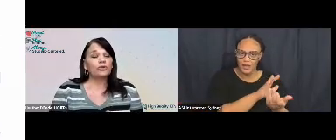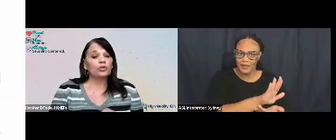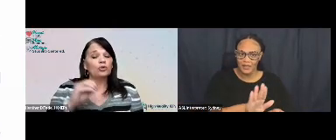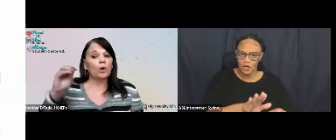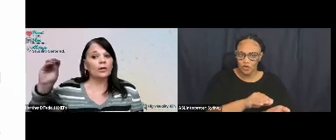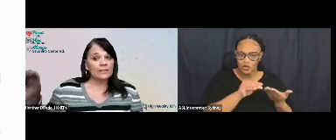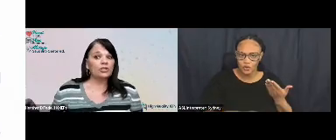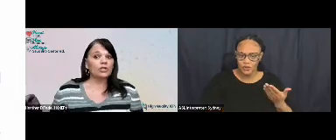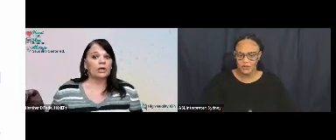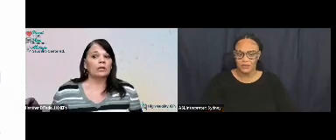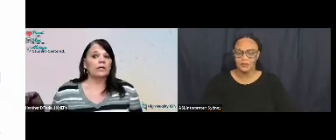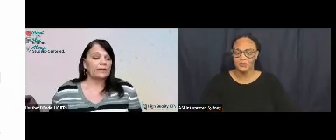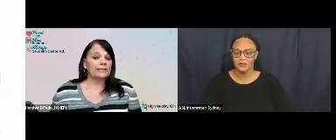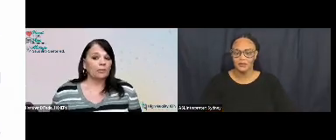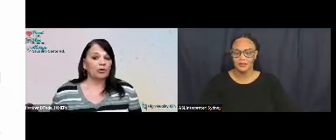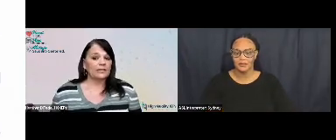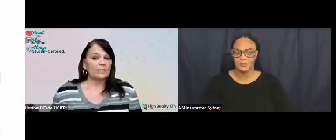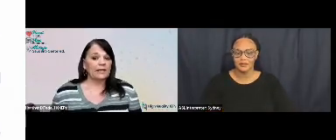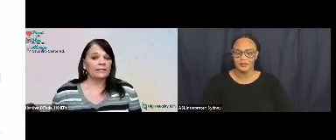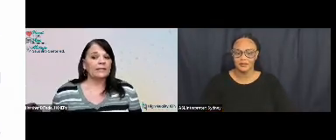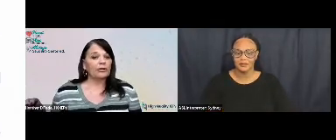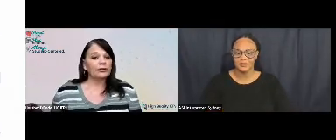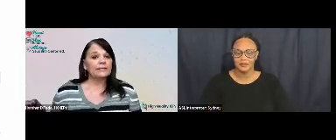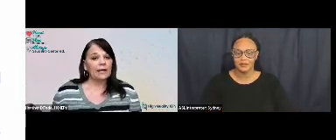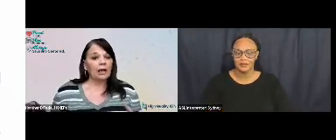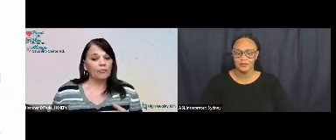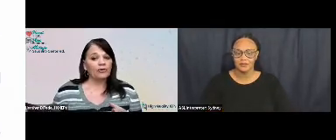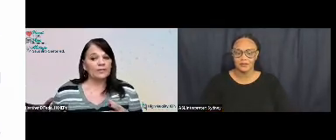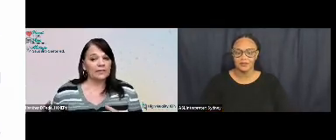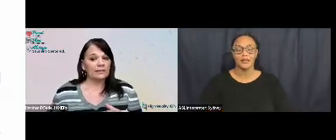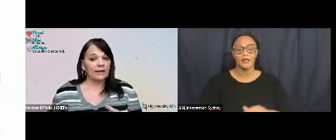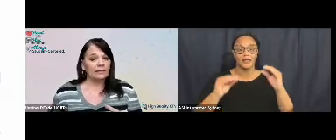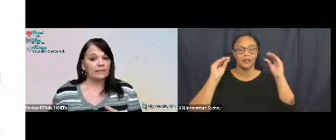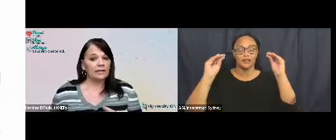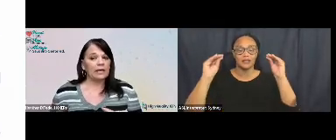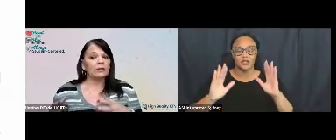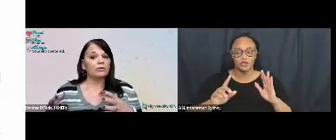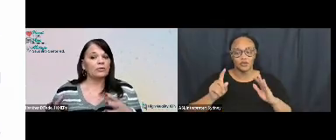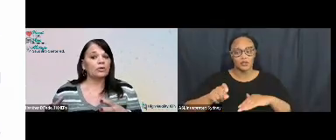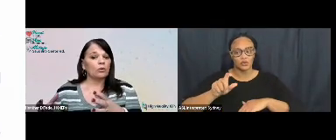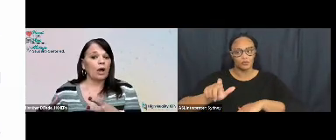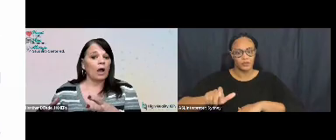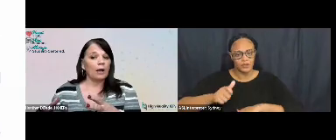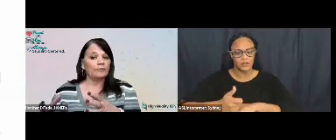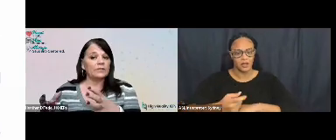our teachers who are teaching in any separate settings that they're set up for success in those